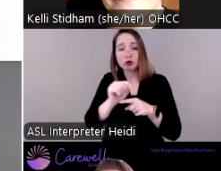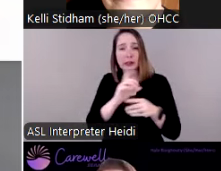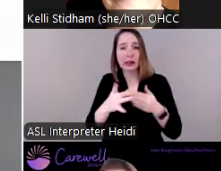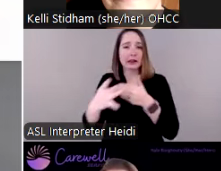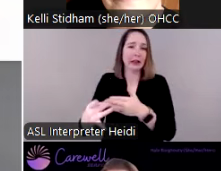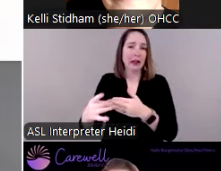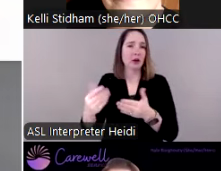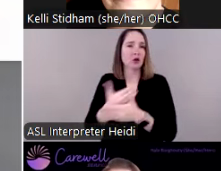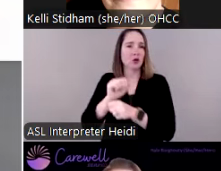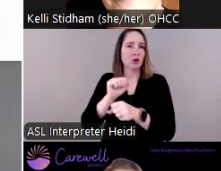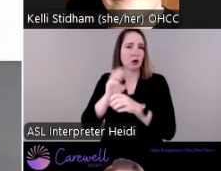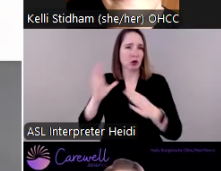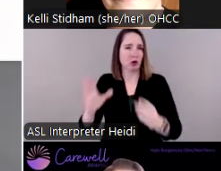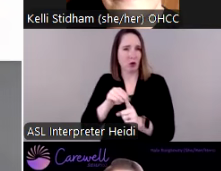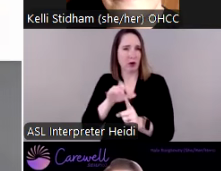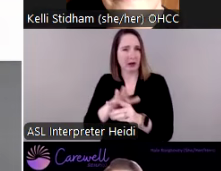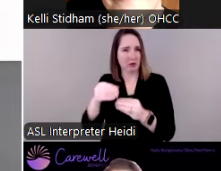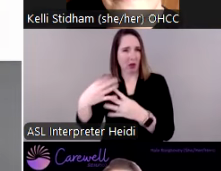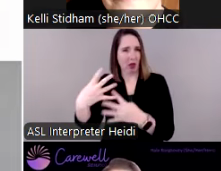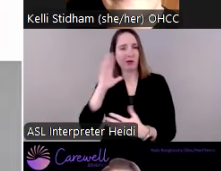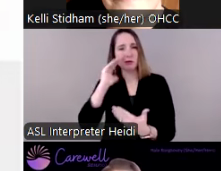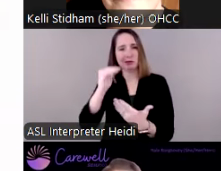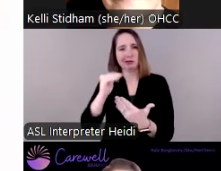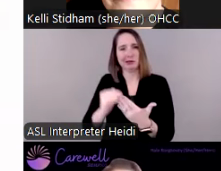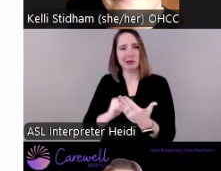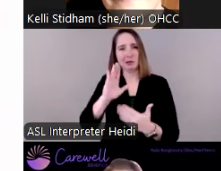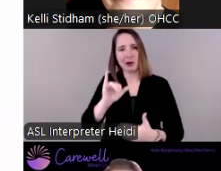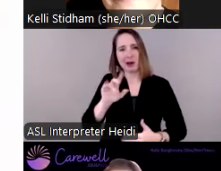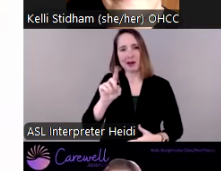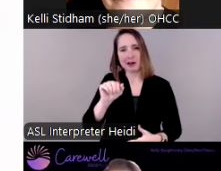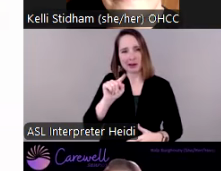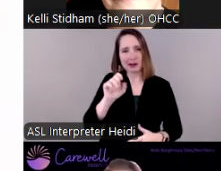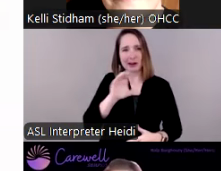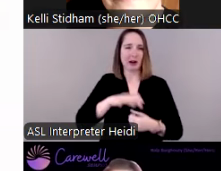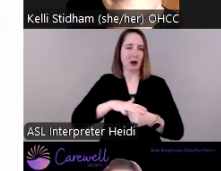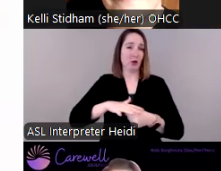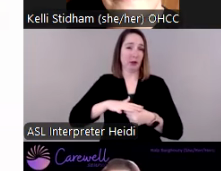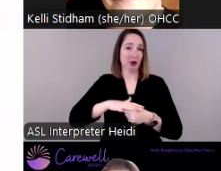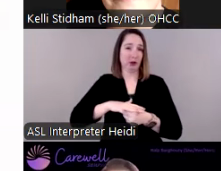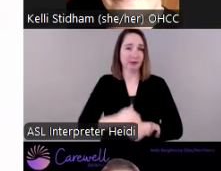orientations and they will be listed by